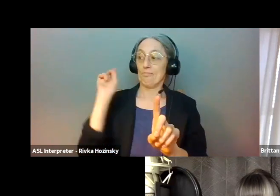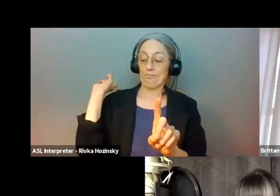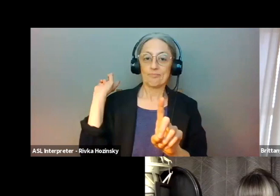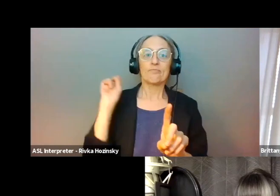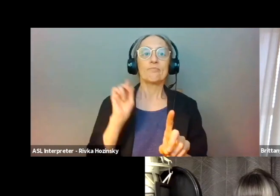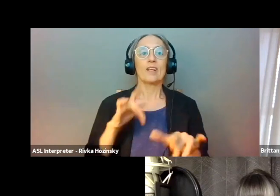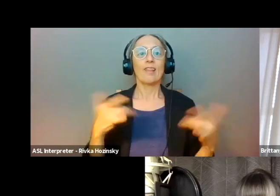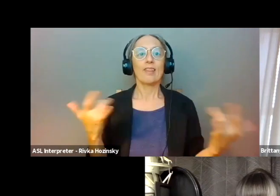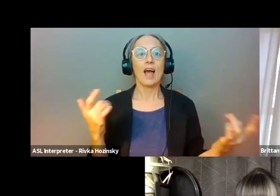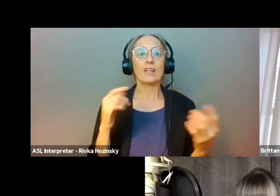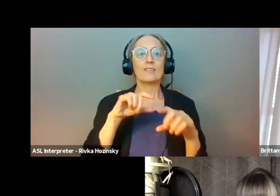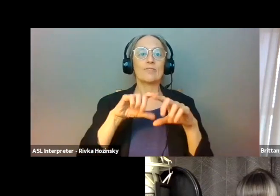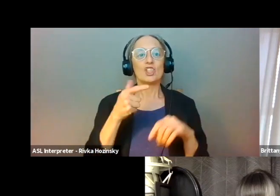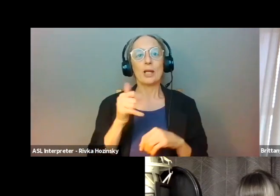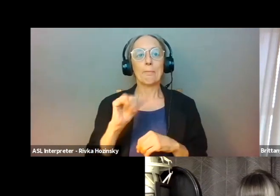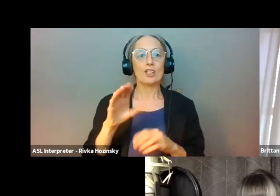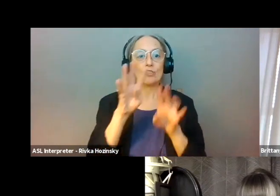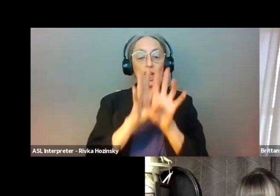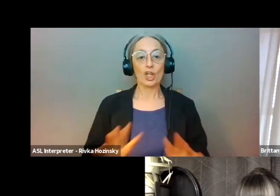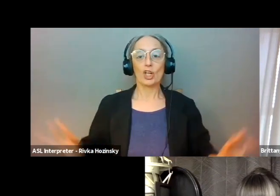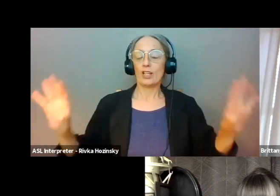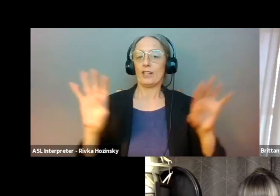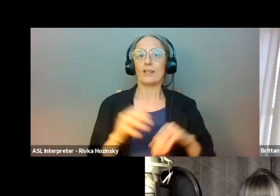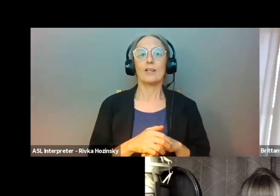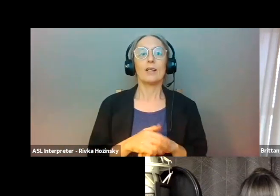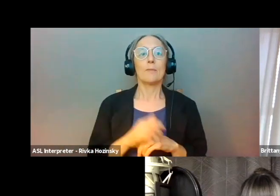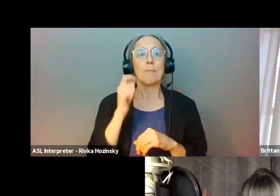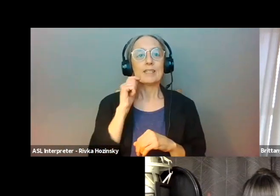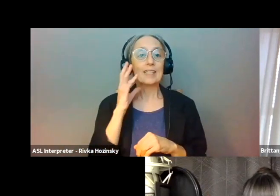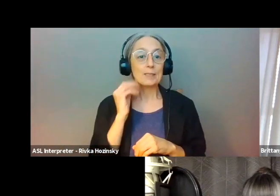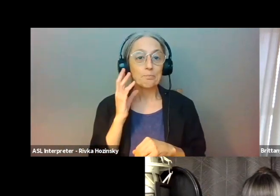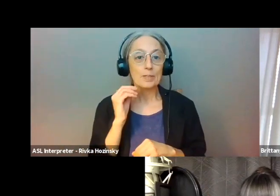My skin is a pale peach tone, my hair is brown and gray and styled up in a bun.